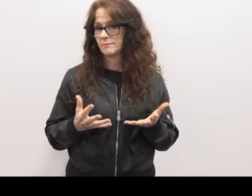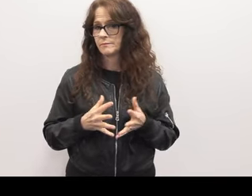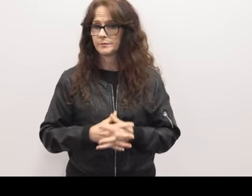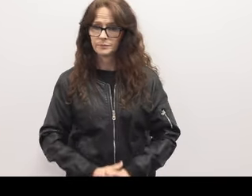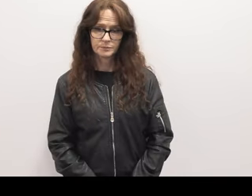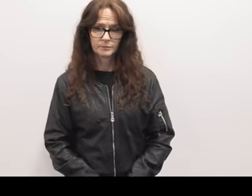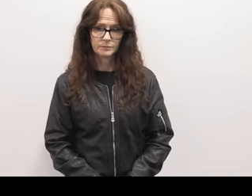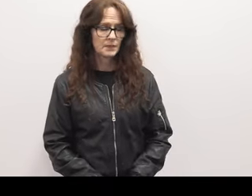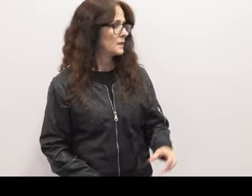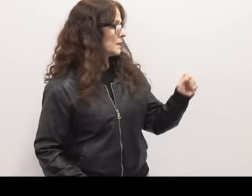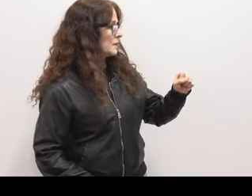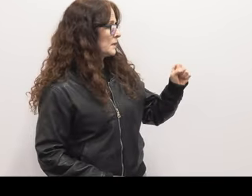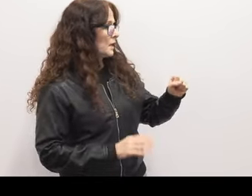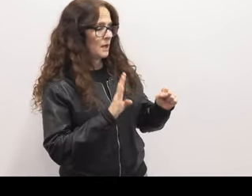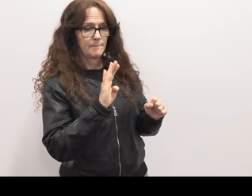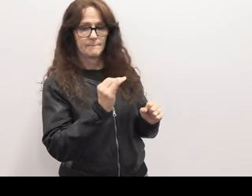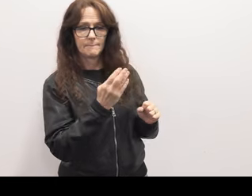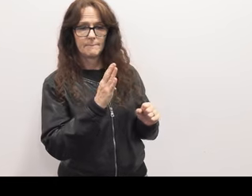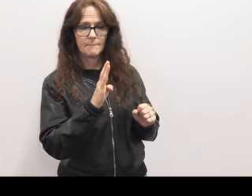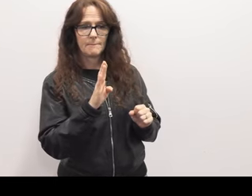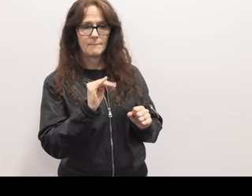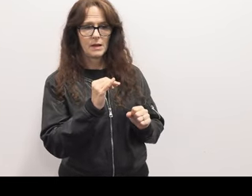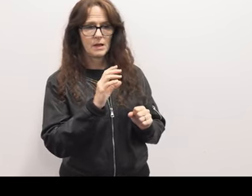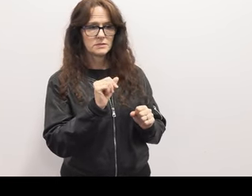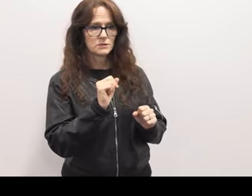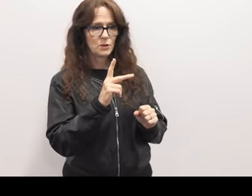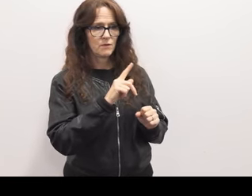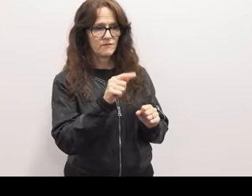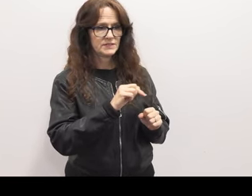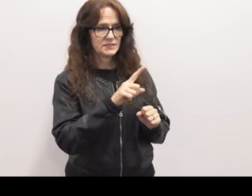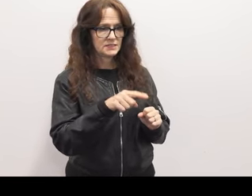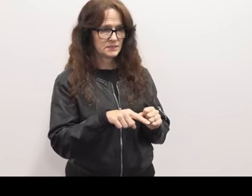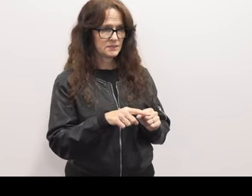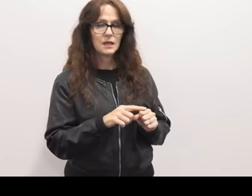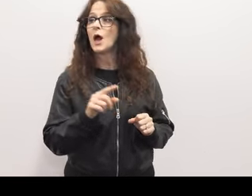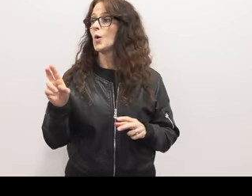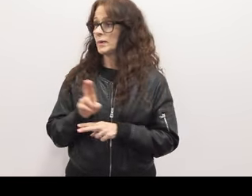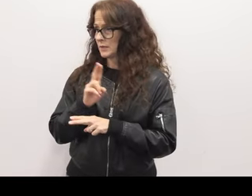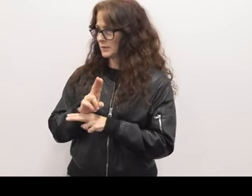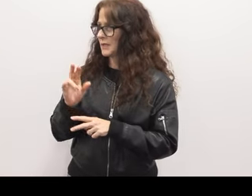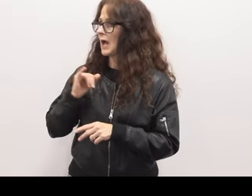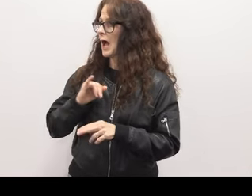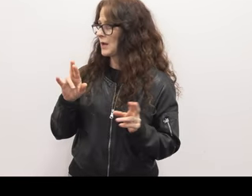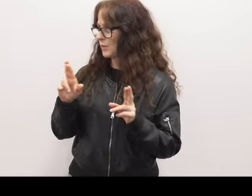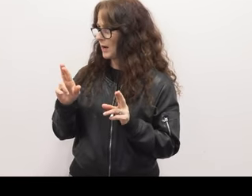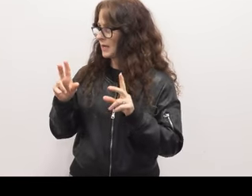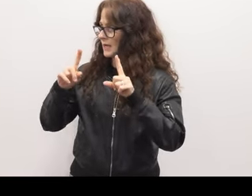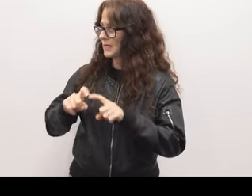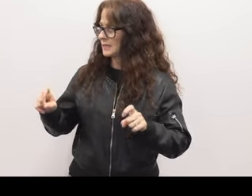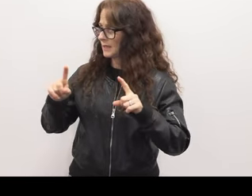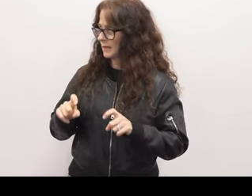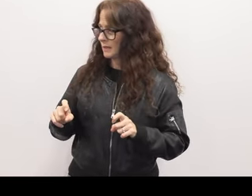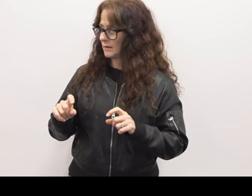[Brian Moskovitz] Yeah. So I think part of what you were sharing is that yes, we would be using i-Ready assessments in grades one and two.